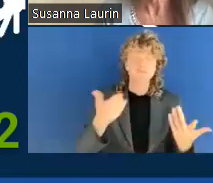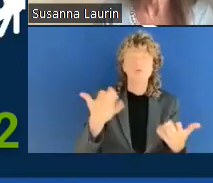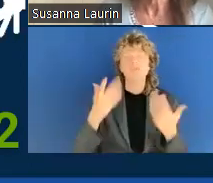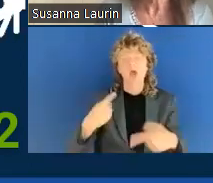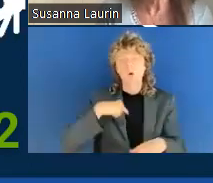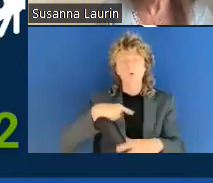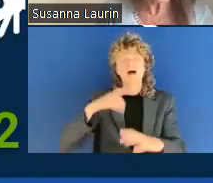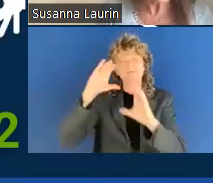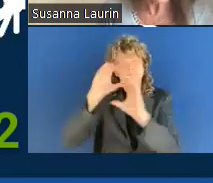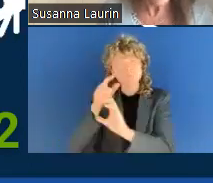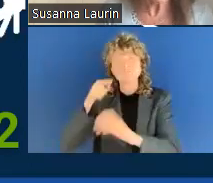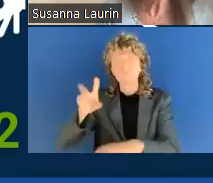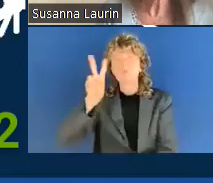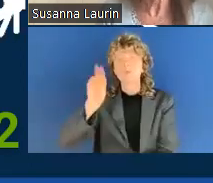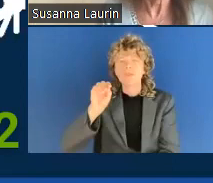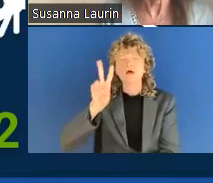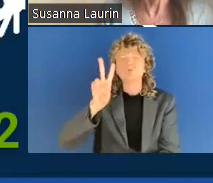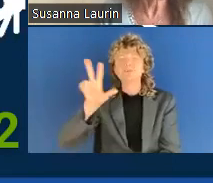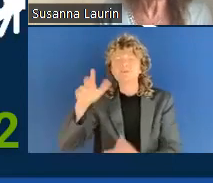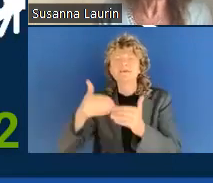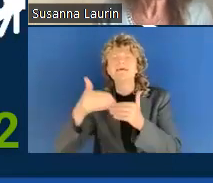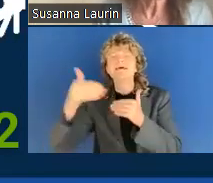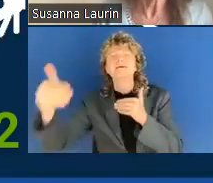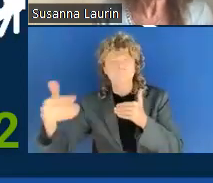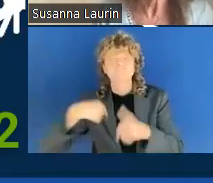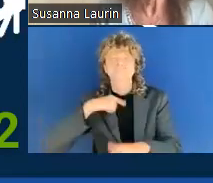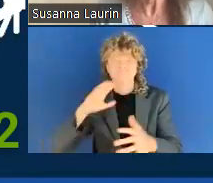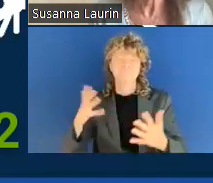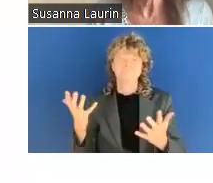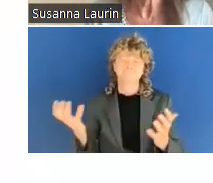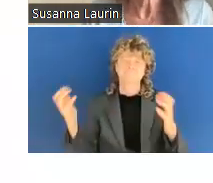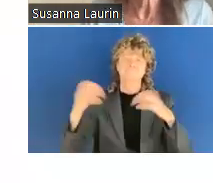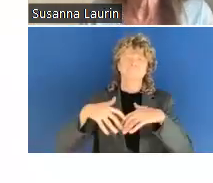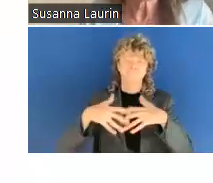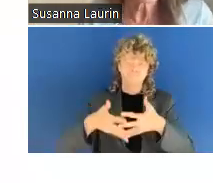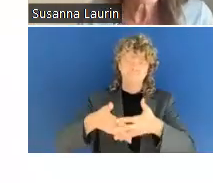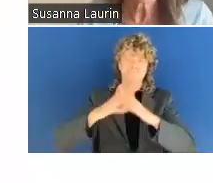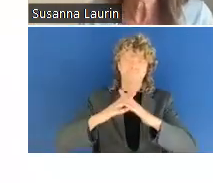So I really want to thank everyone. I don't have the names of all the interpreters